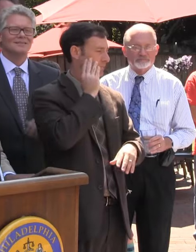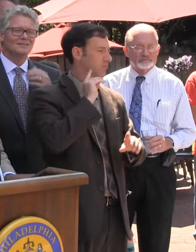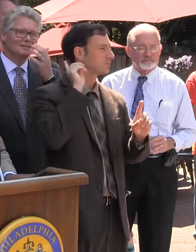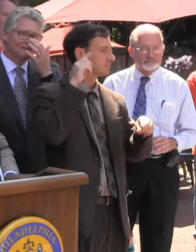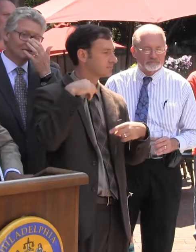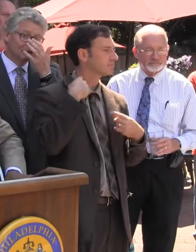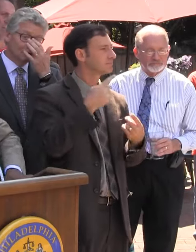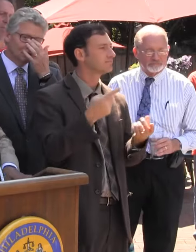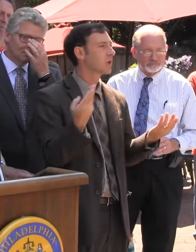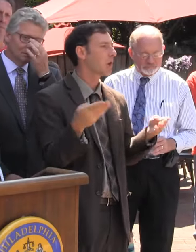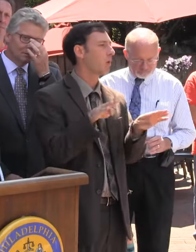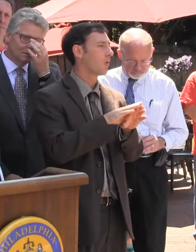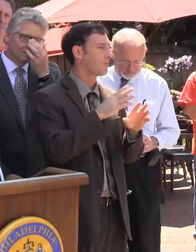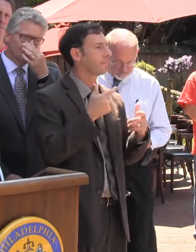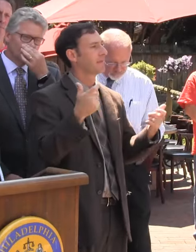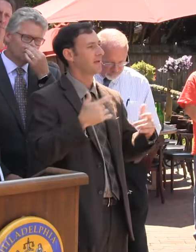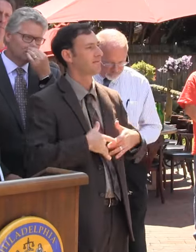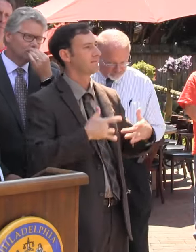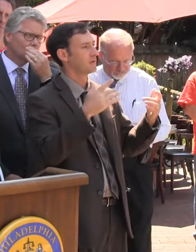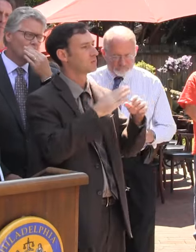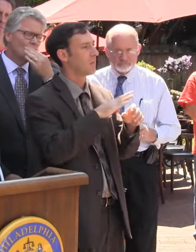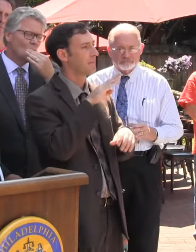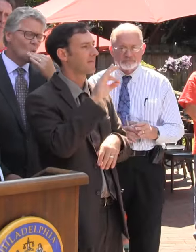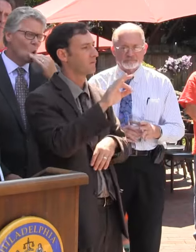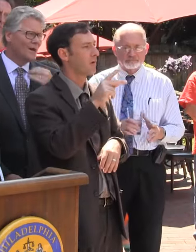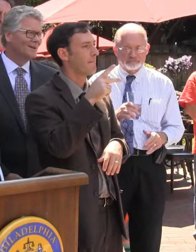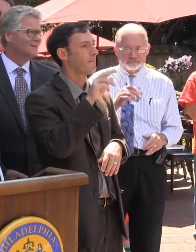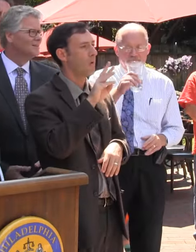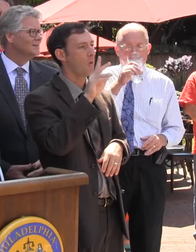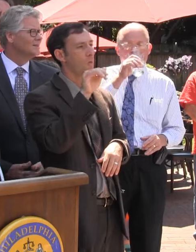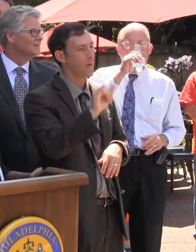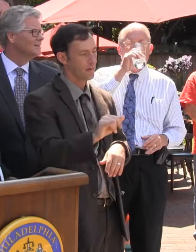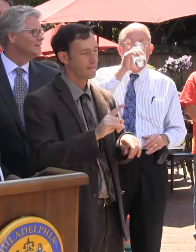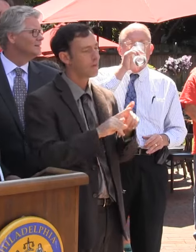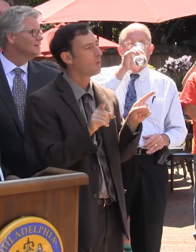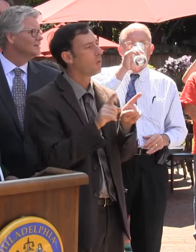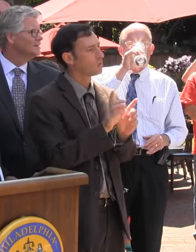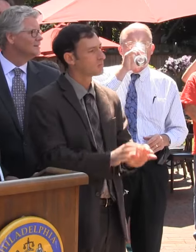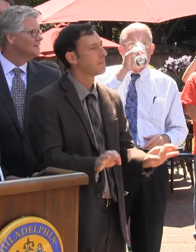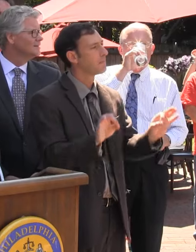closed to major events on the Ben Franklin Parkway, but equally important if not moreso,